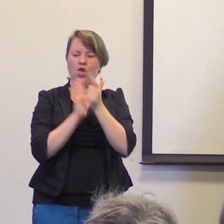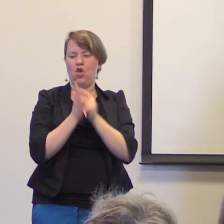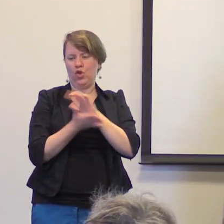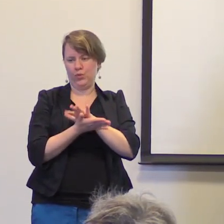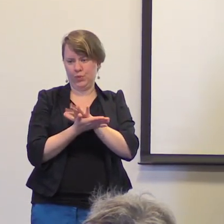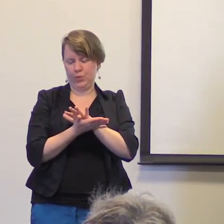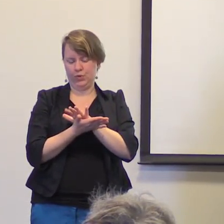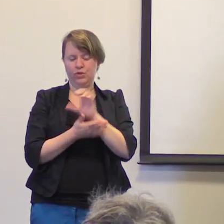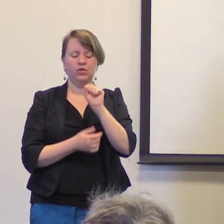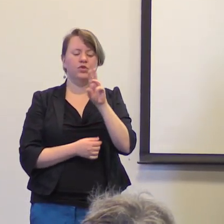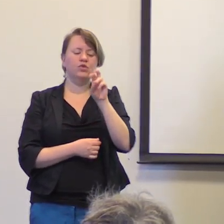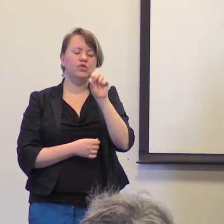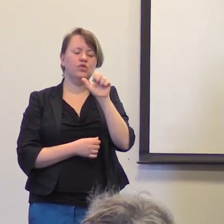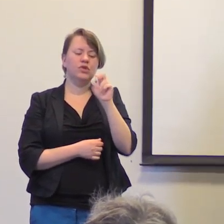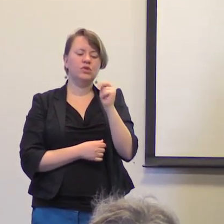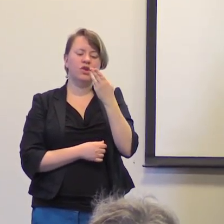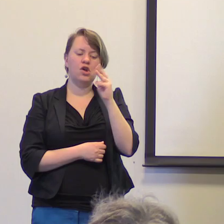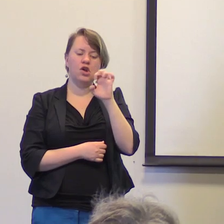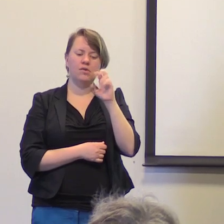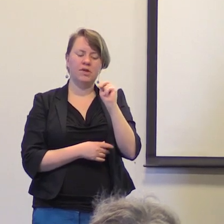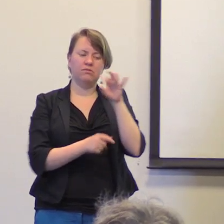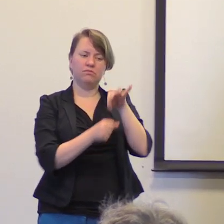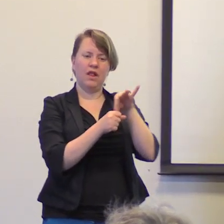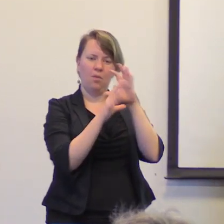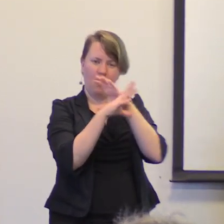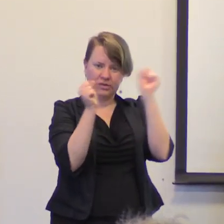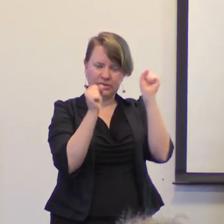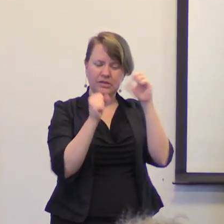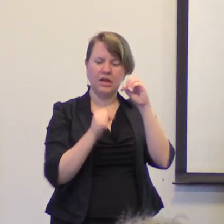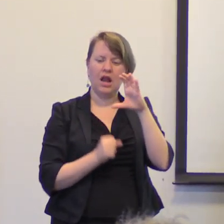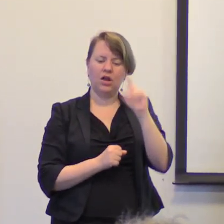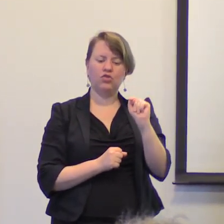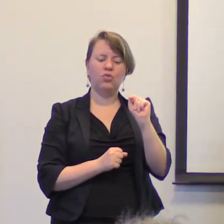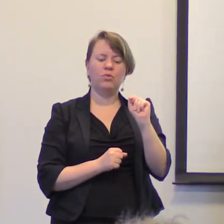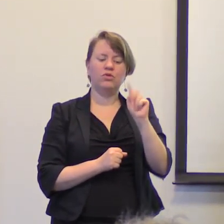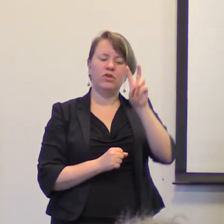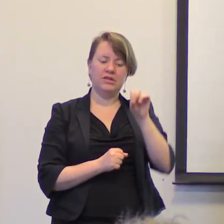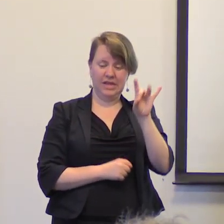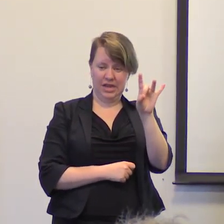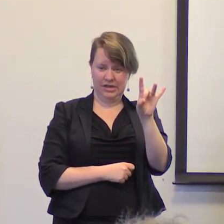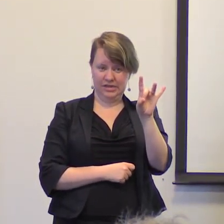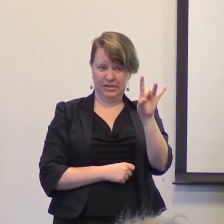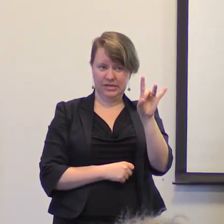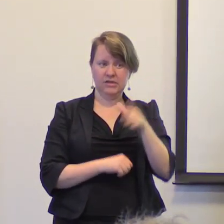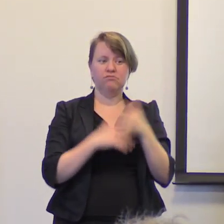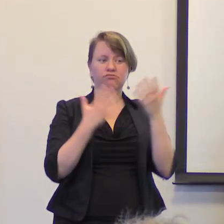Susan Herman was elected president of the ACLU in October 2008 after having served on